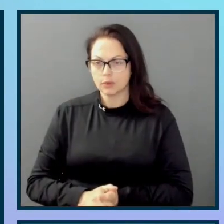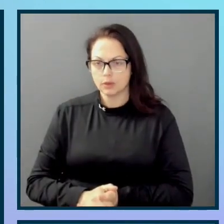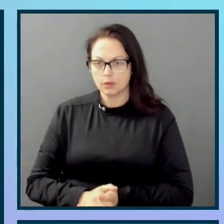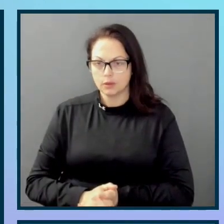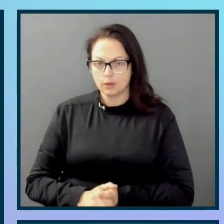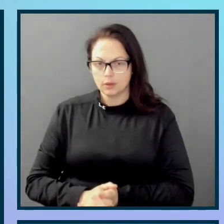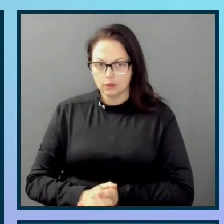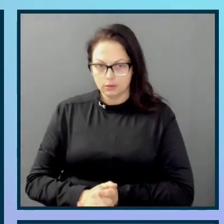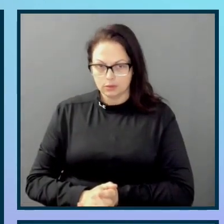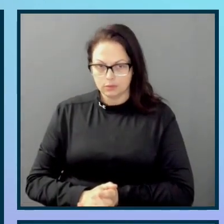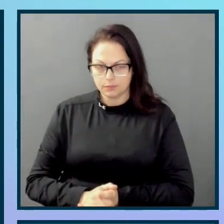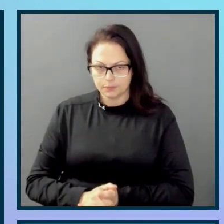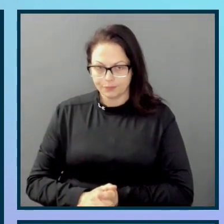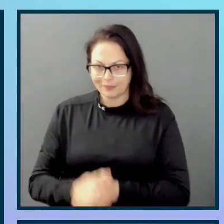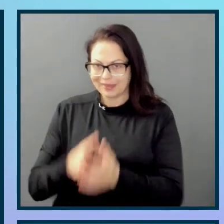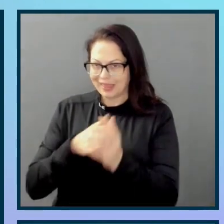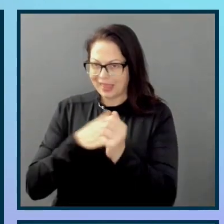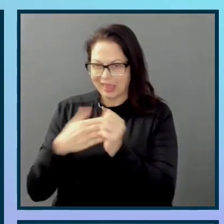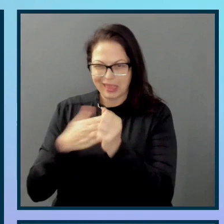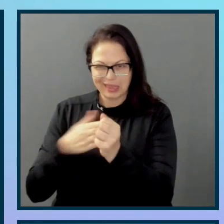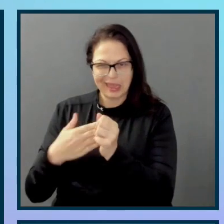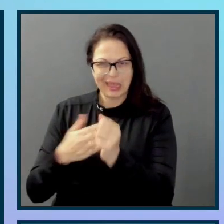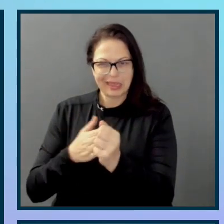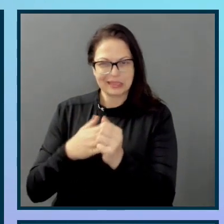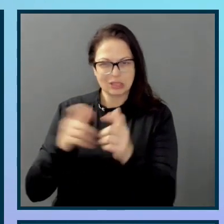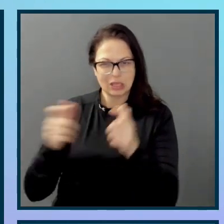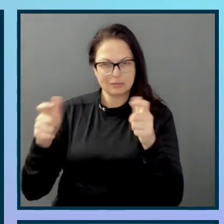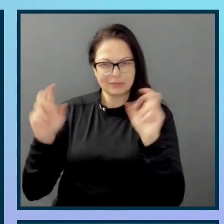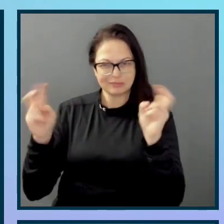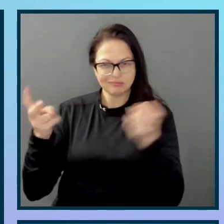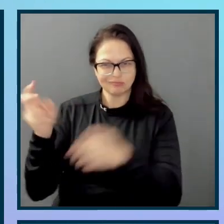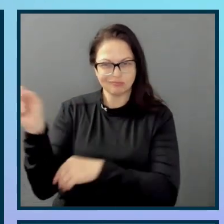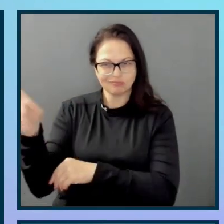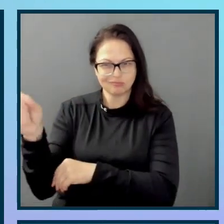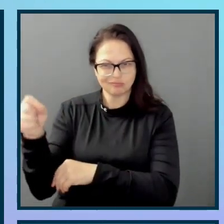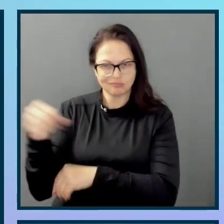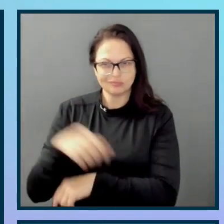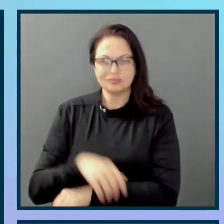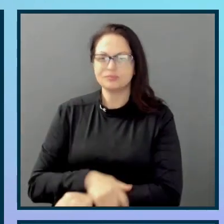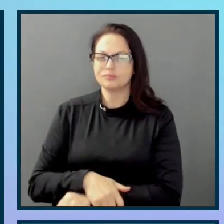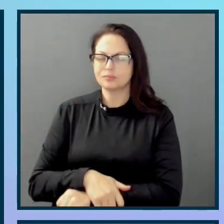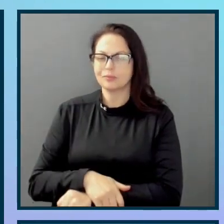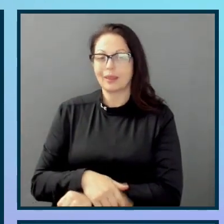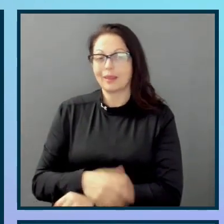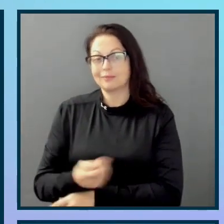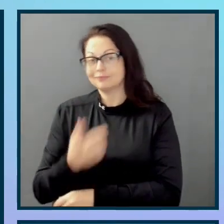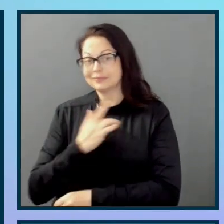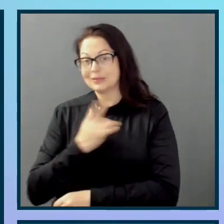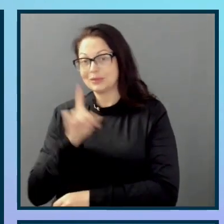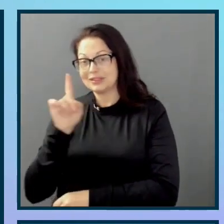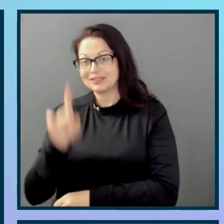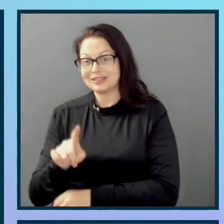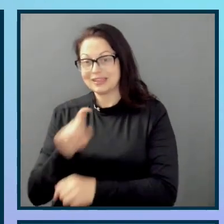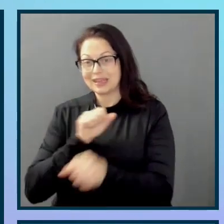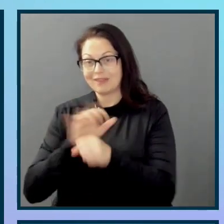So agile is a pretty hefty topic and you need a whole multi-day workshop to cover all of it. But really it boils down to,